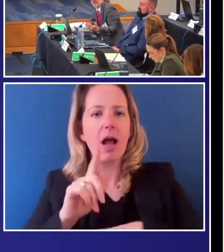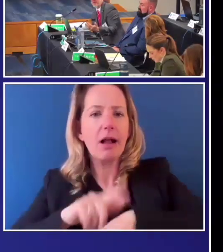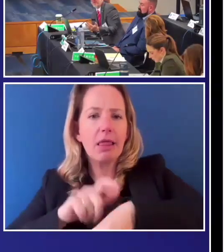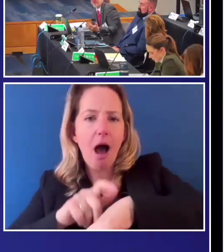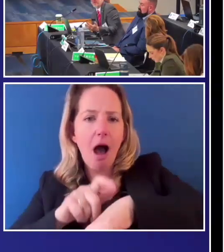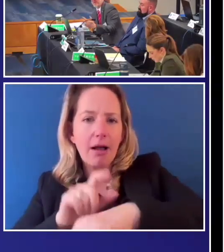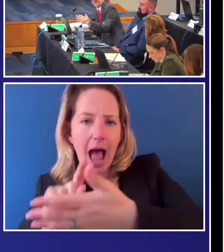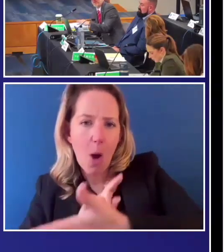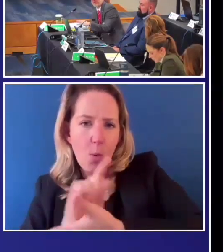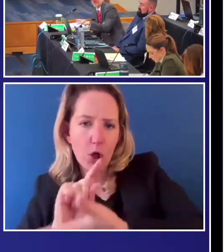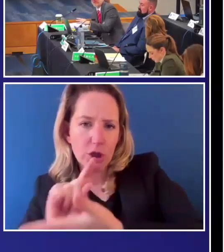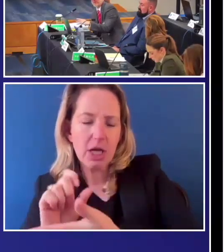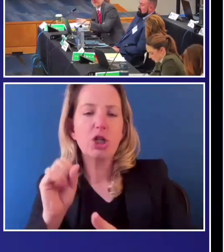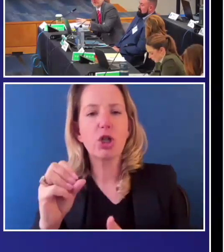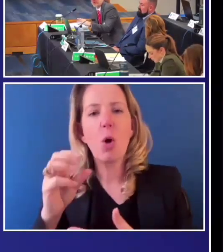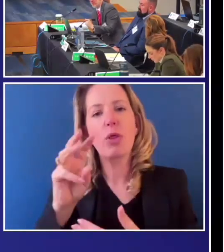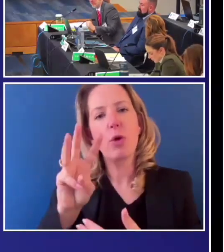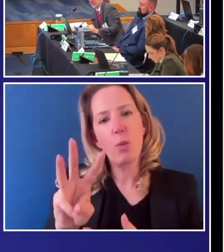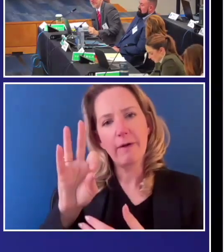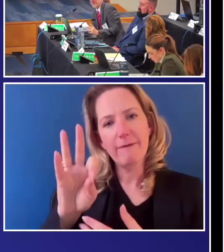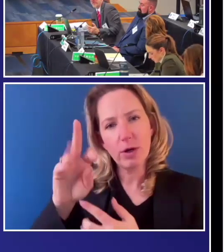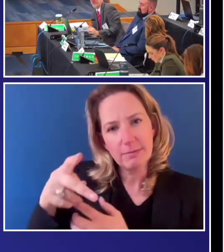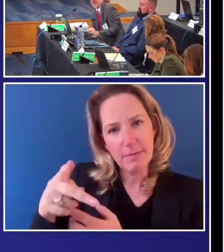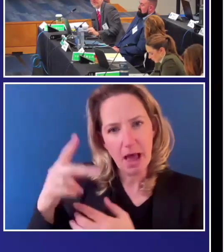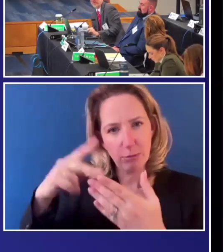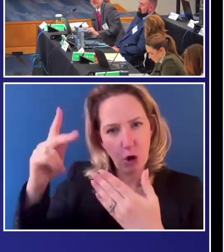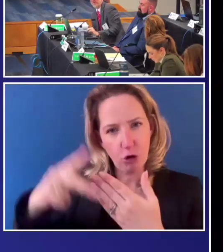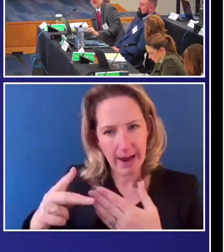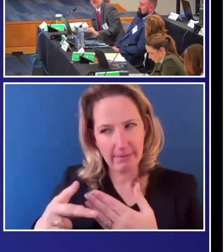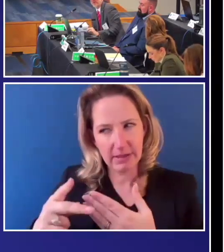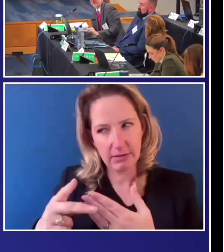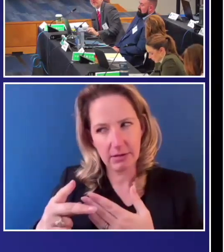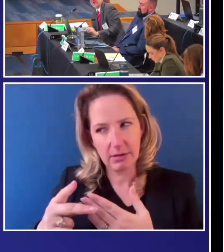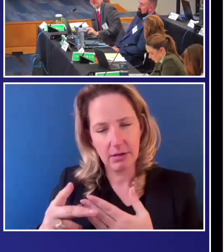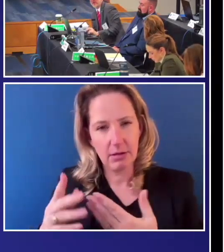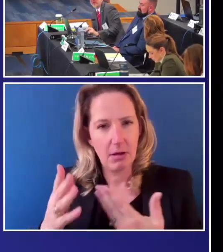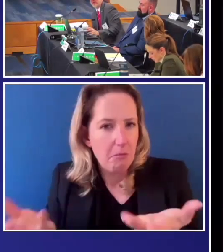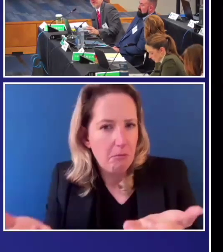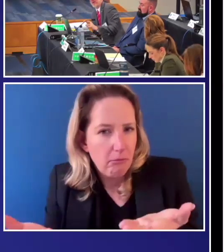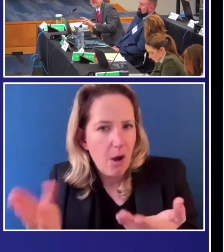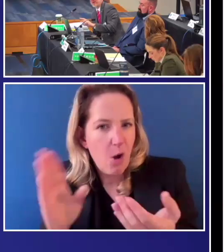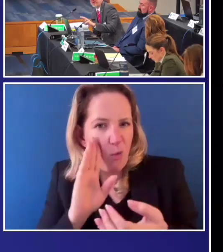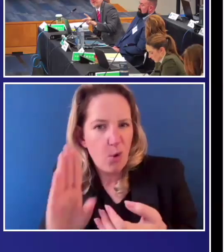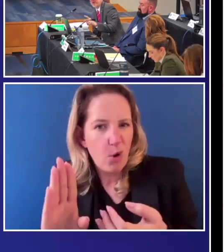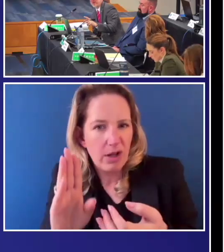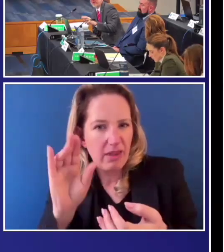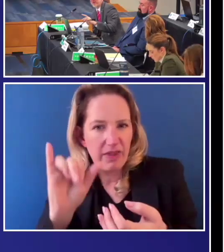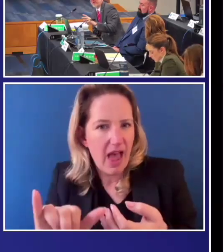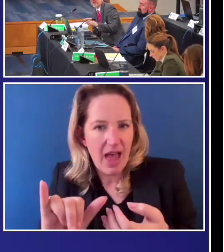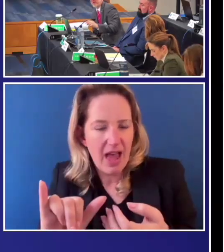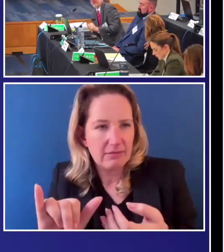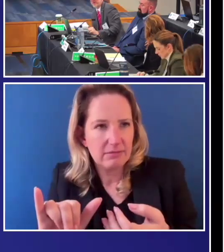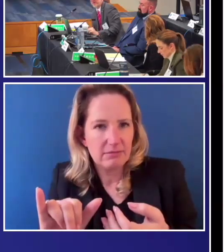being assessed underneath this broad framework would, would then maybe come back to not align earnings across those